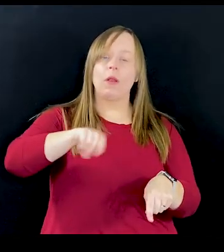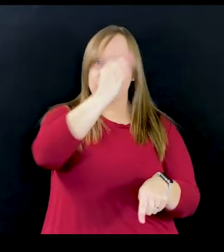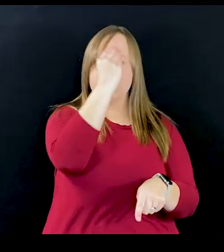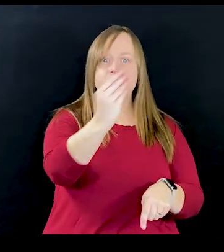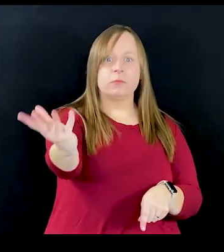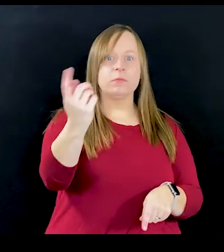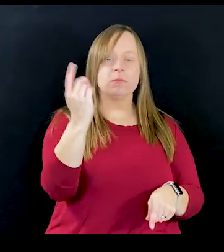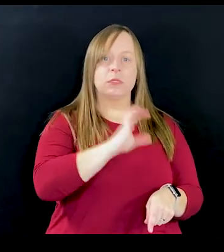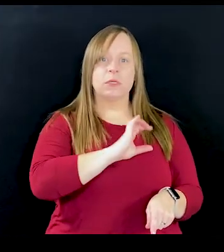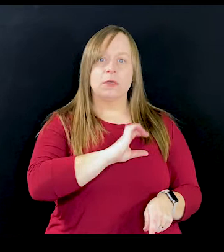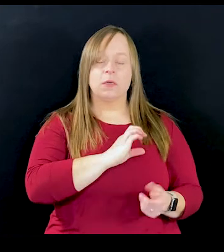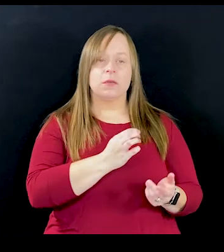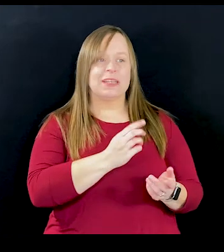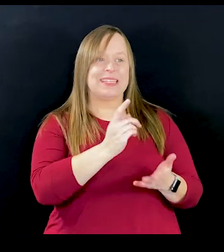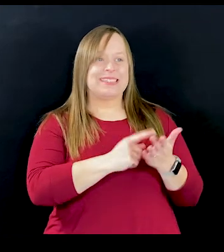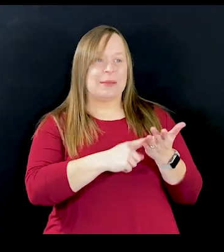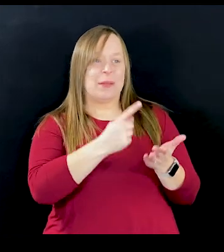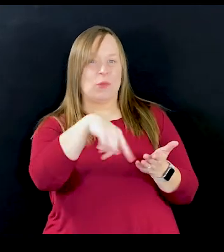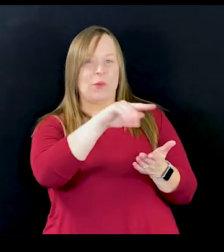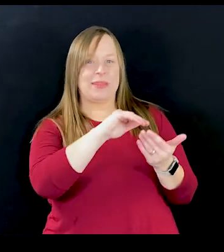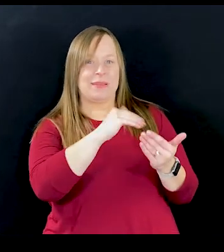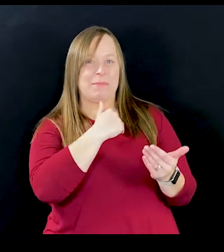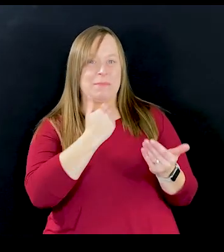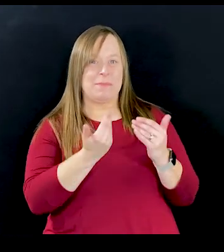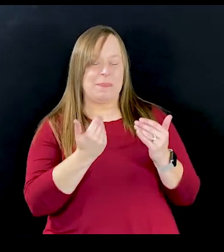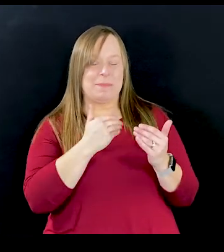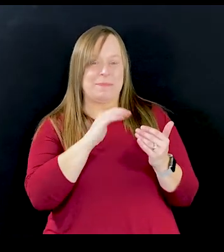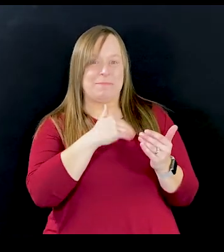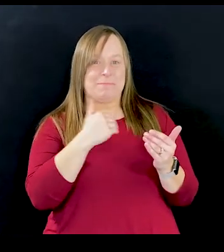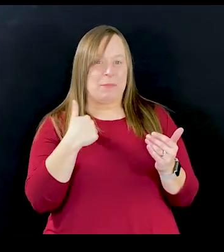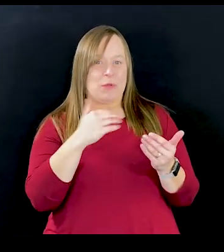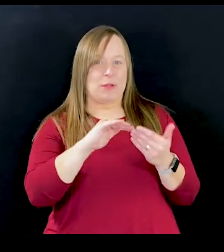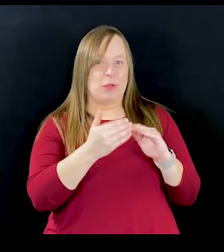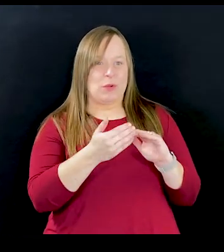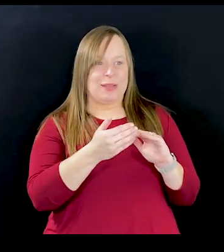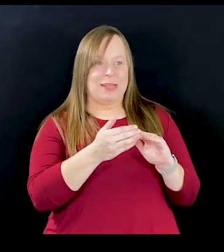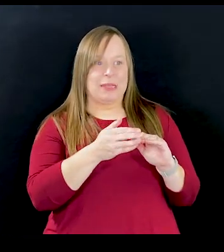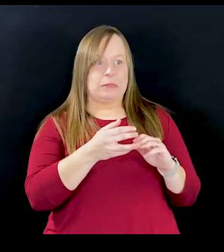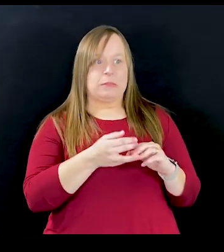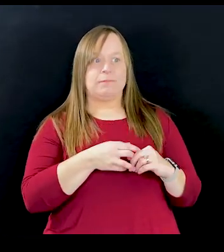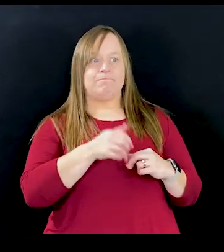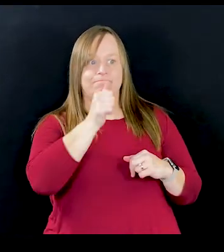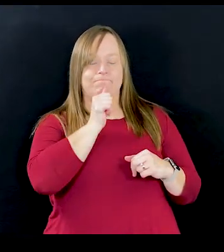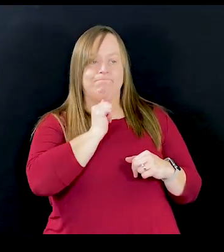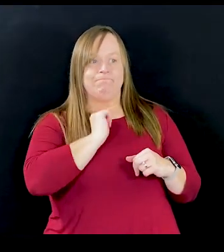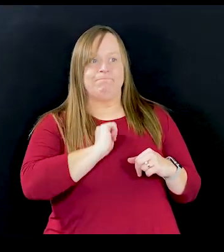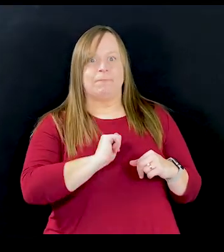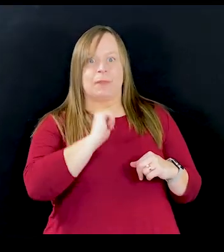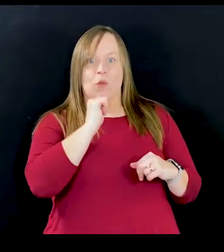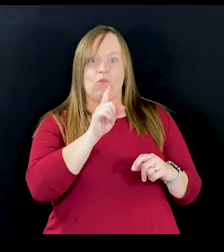Because sometimes, members of the community will not be inclined to report because of that historical context that I referenced.